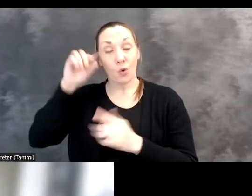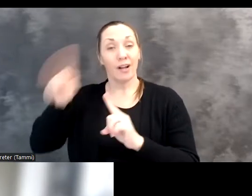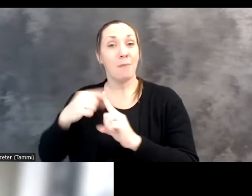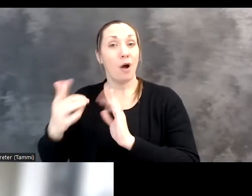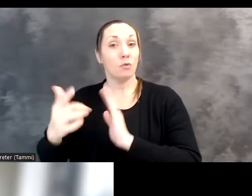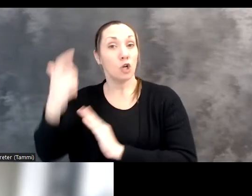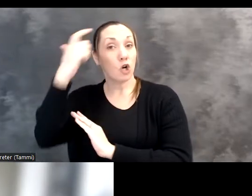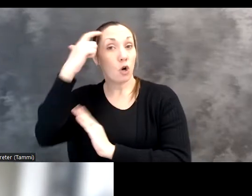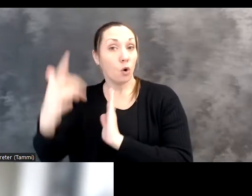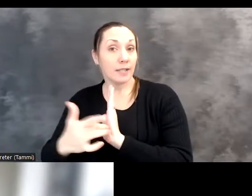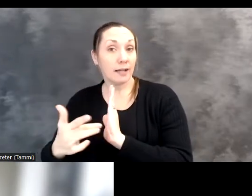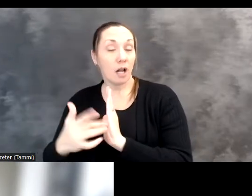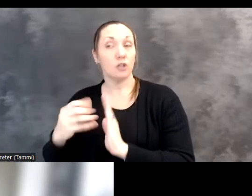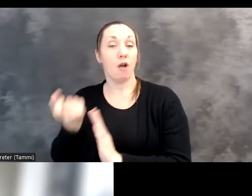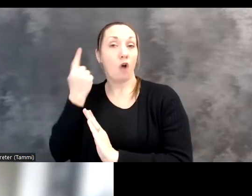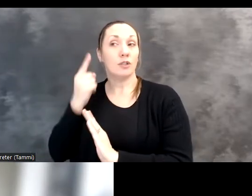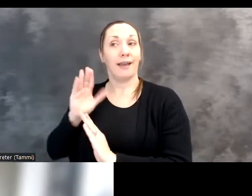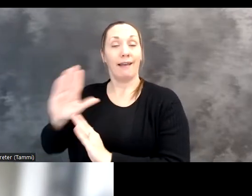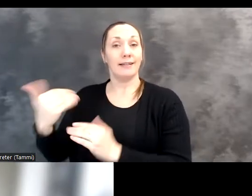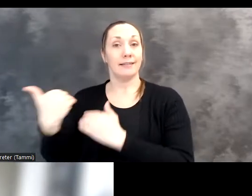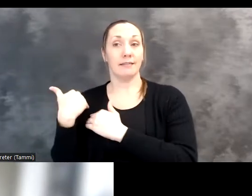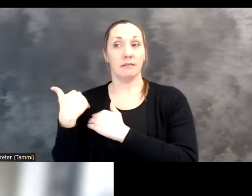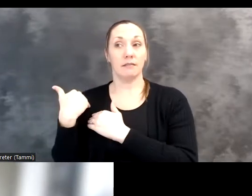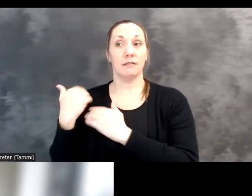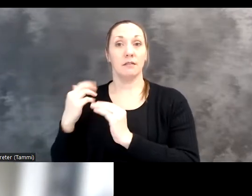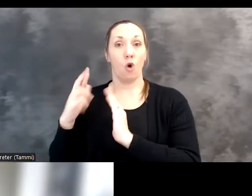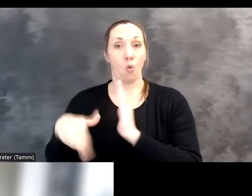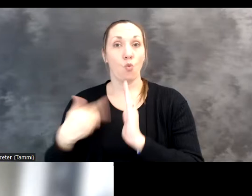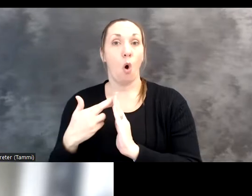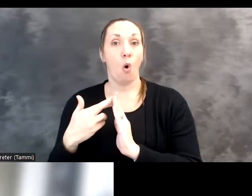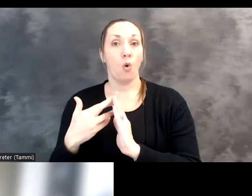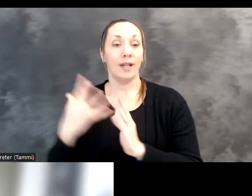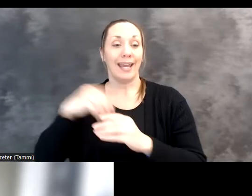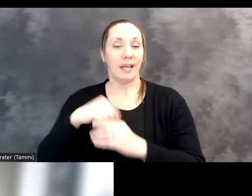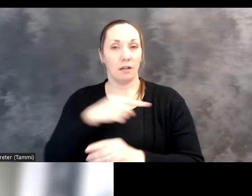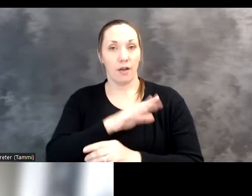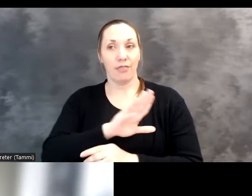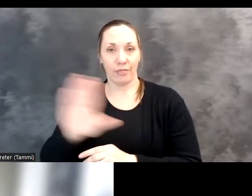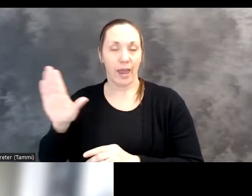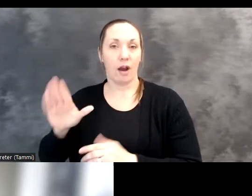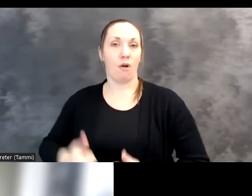is very important of end users and learning about neurotechnology